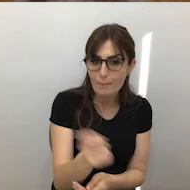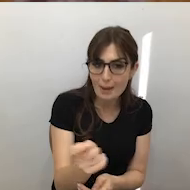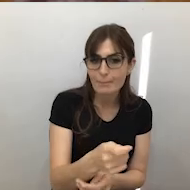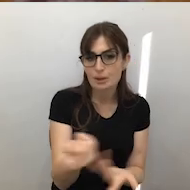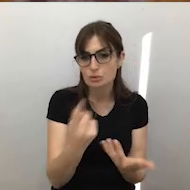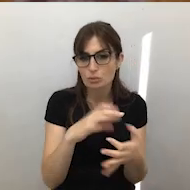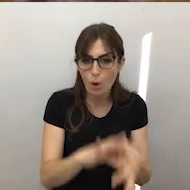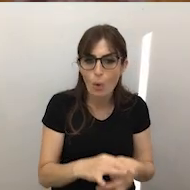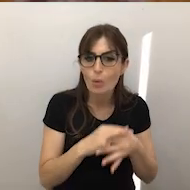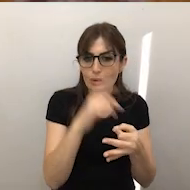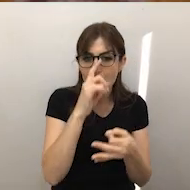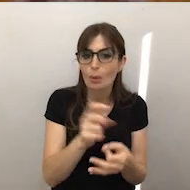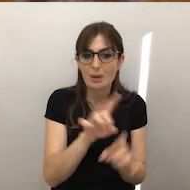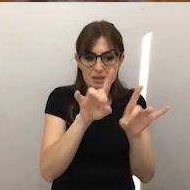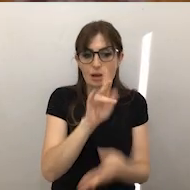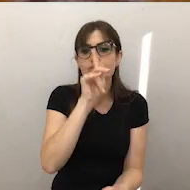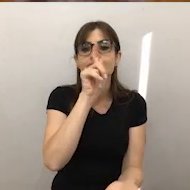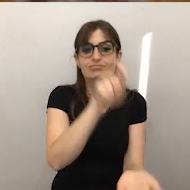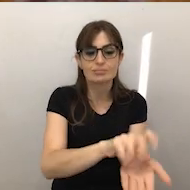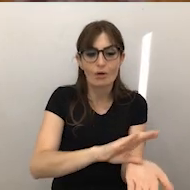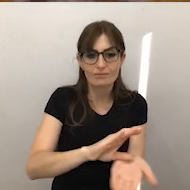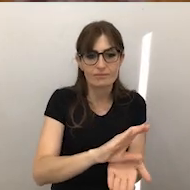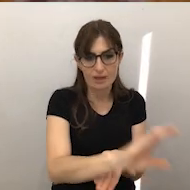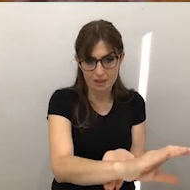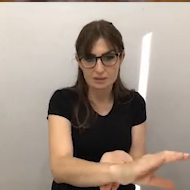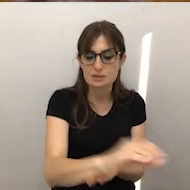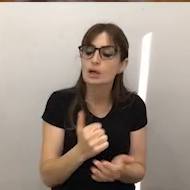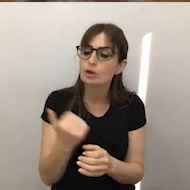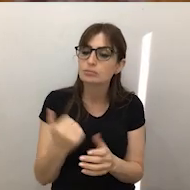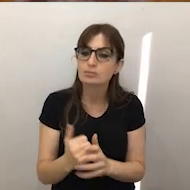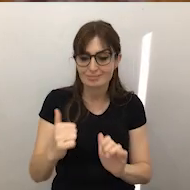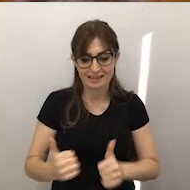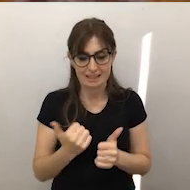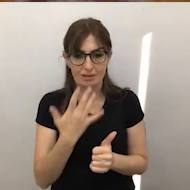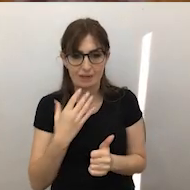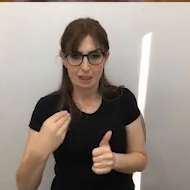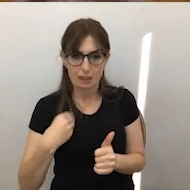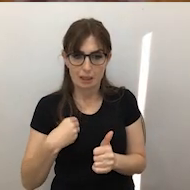or shareholders may make an initial contribution of funds. Creative Arts Limited members have contributed